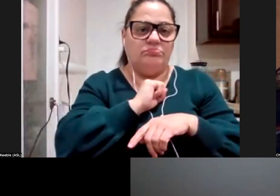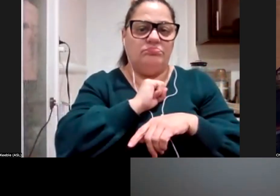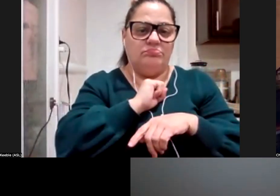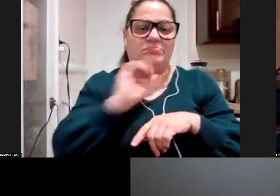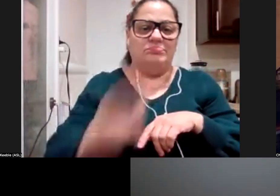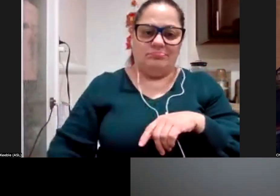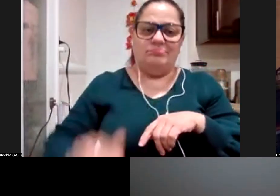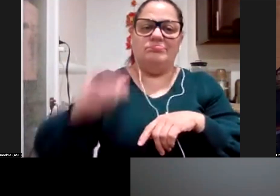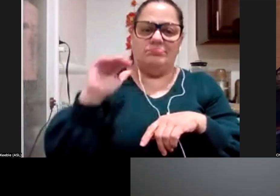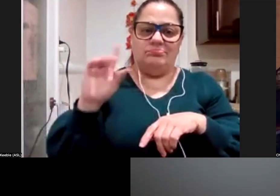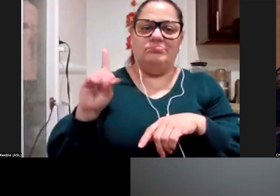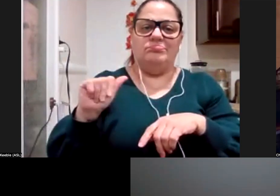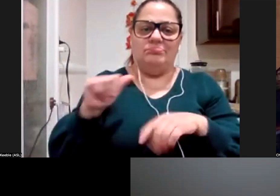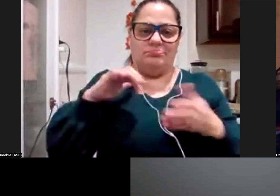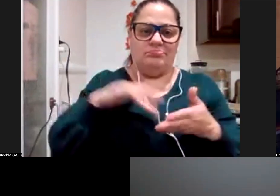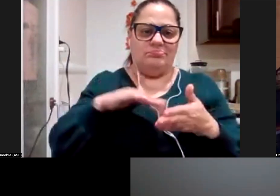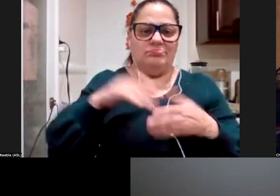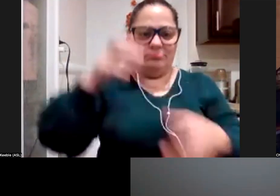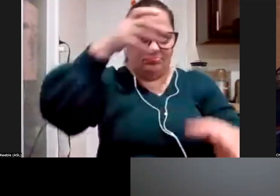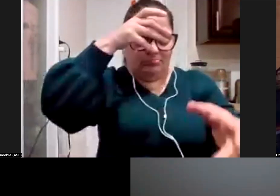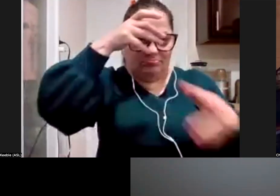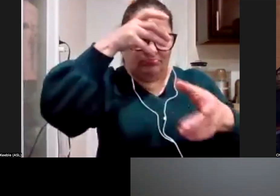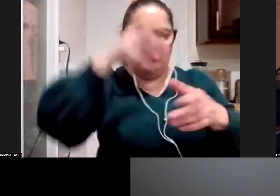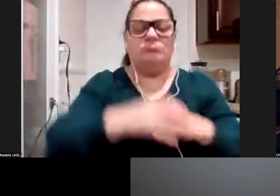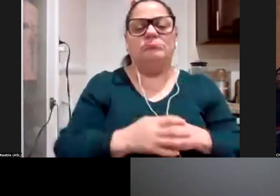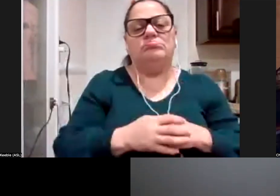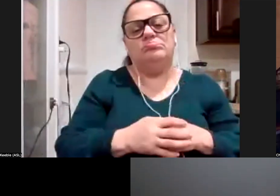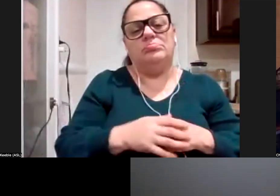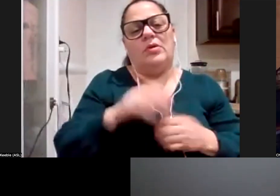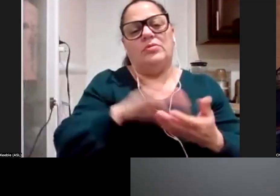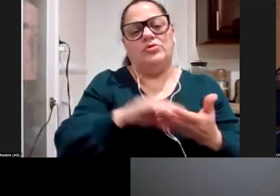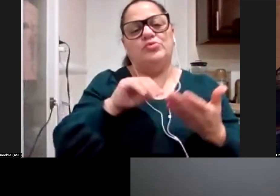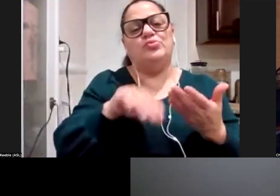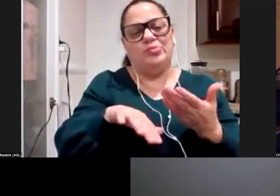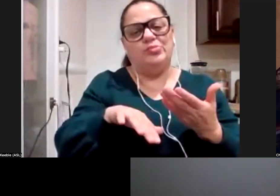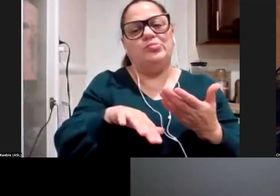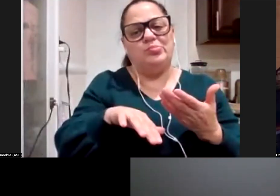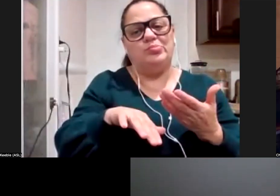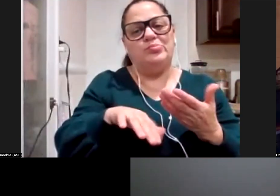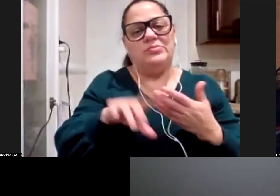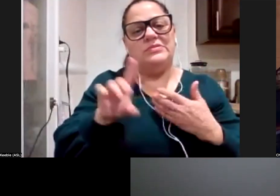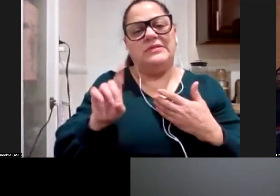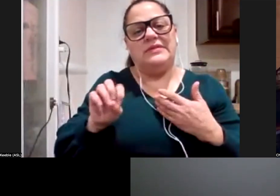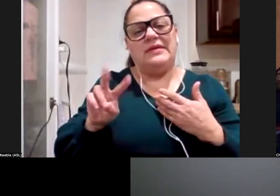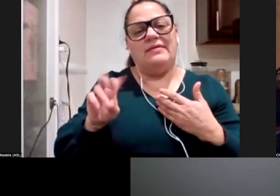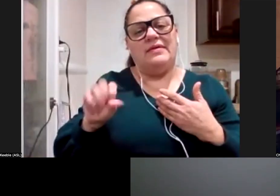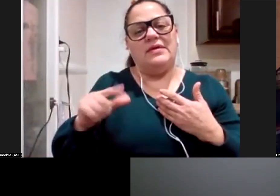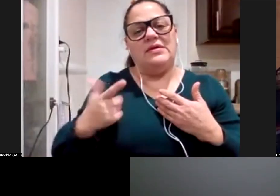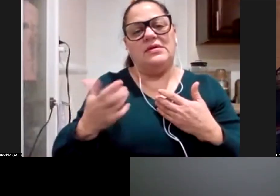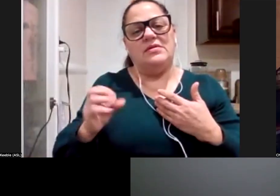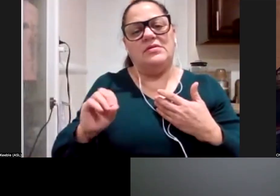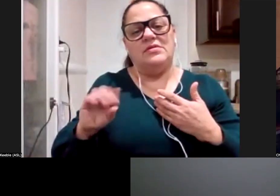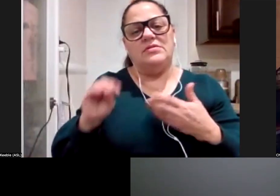disability studies scholar um you know I was a student in in David Goode's class at the you know